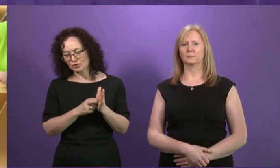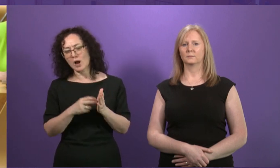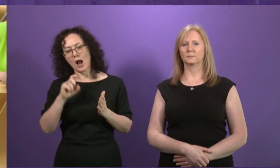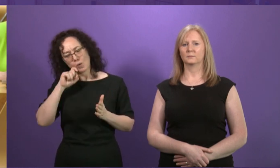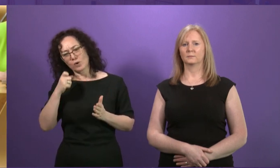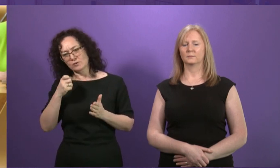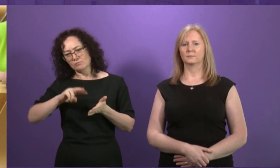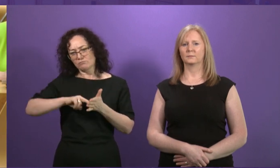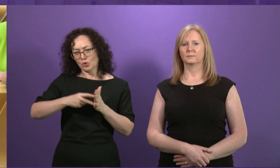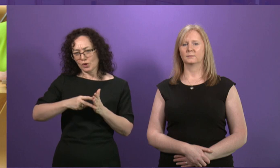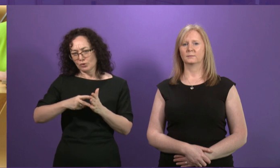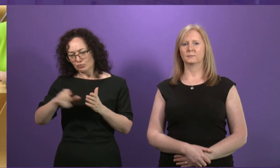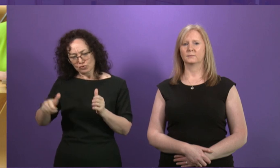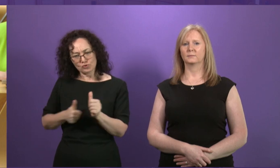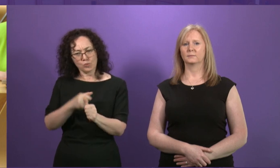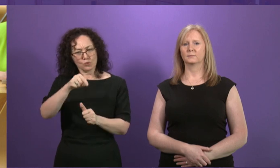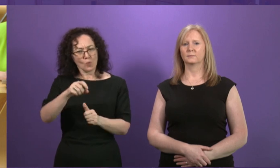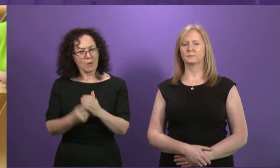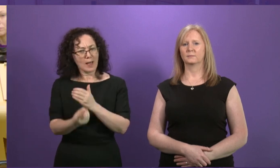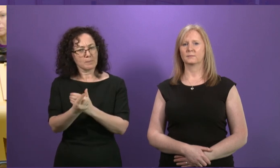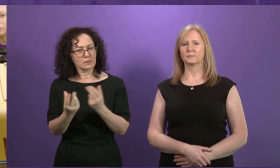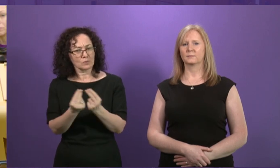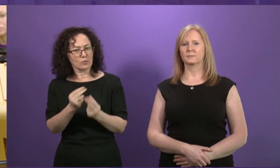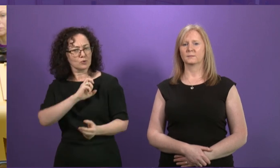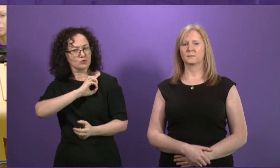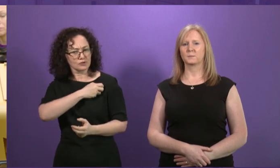so. We have worked extremely well with the unions and we intend to continue doing so.